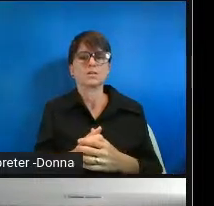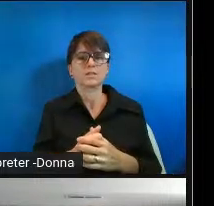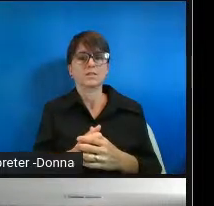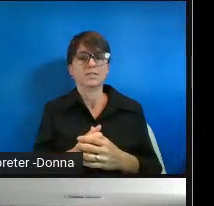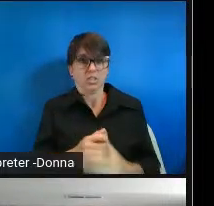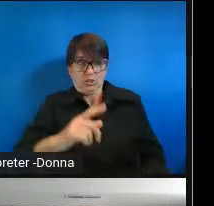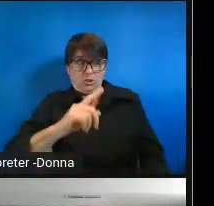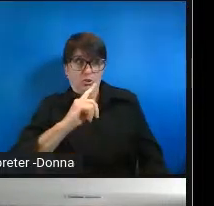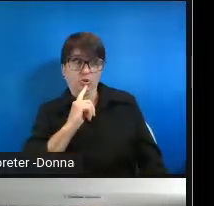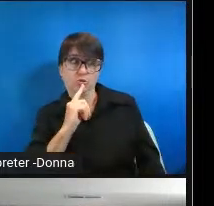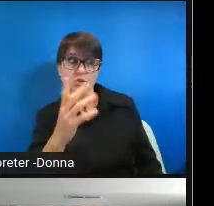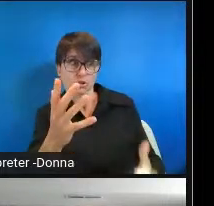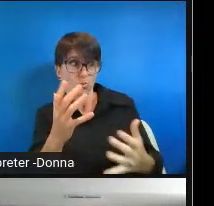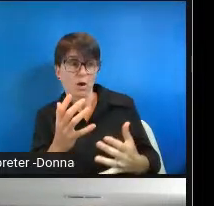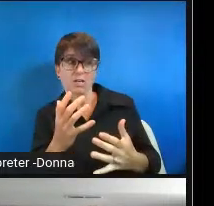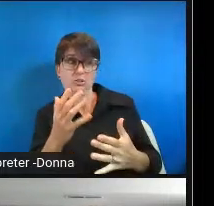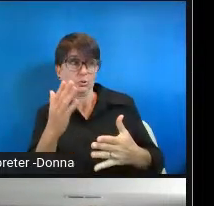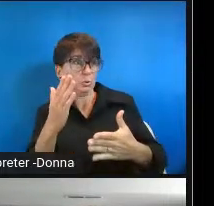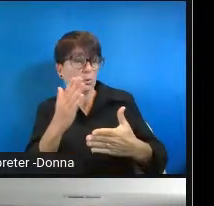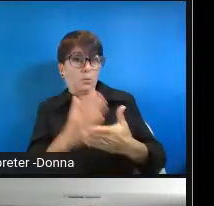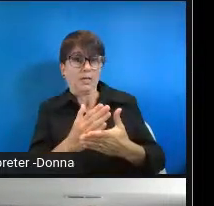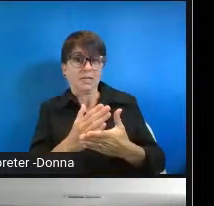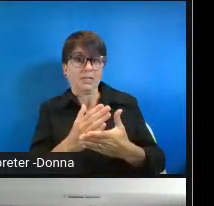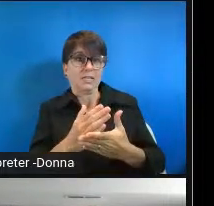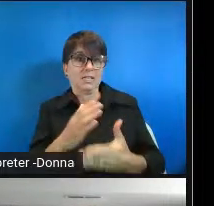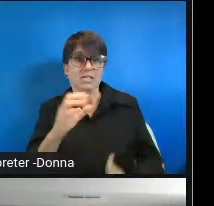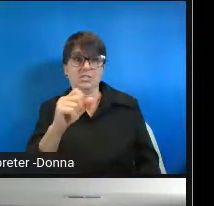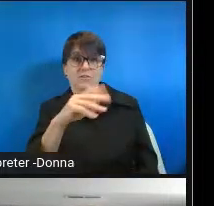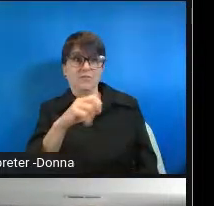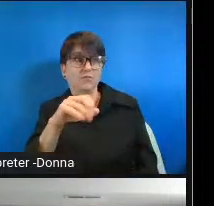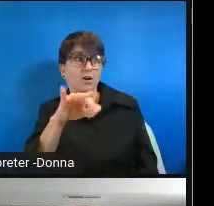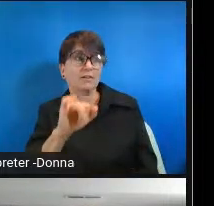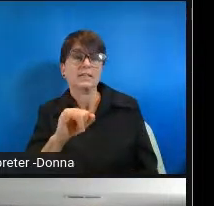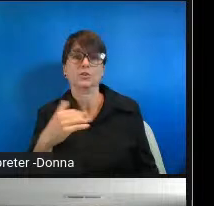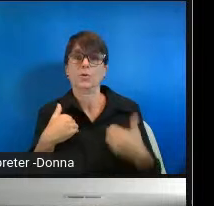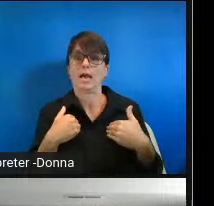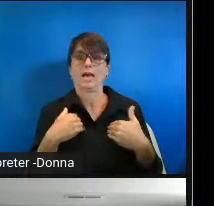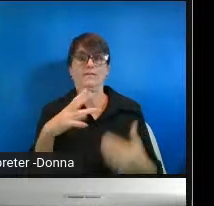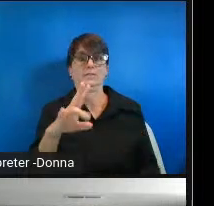access permissions like allow the site to access your microphone or destructive actions like